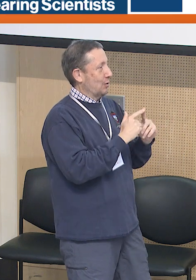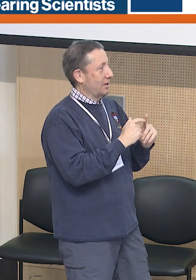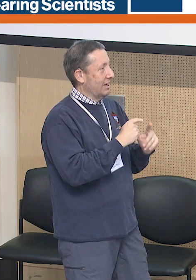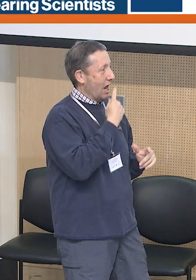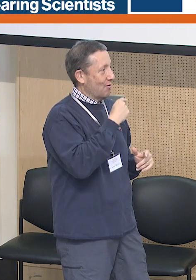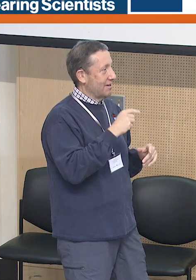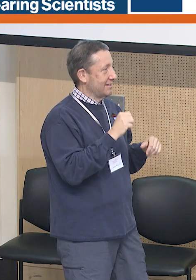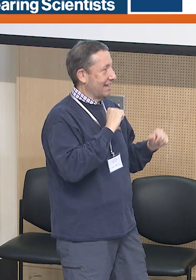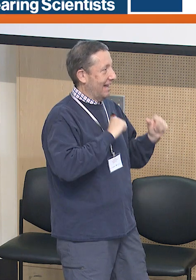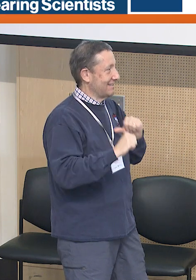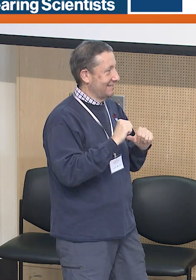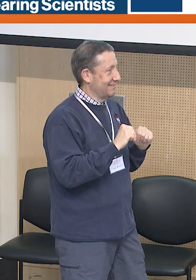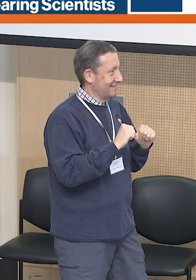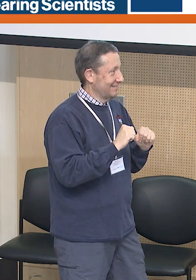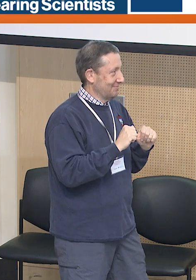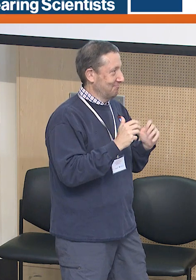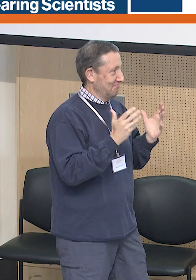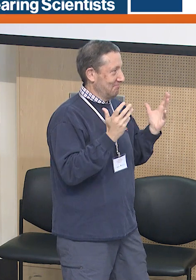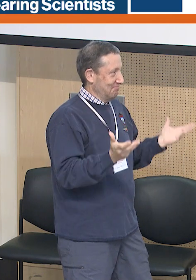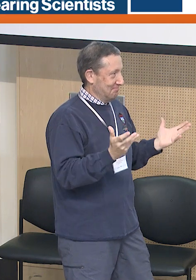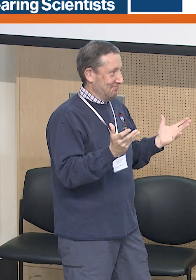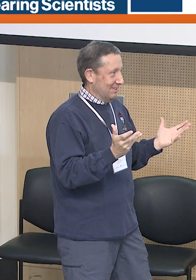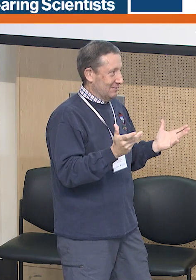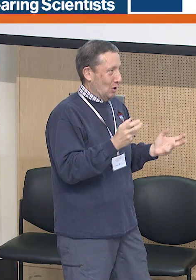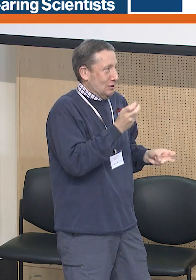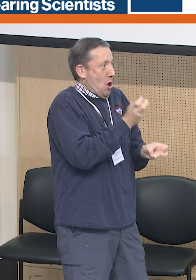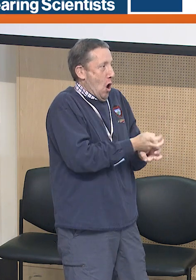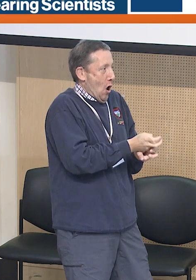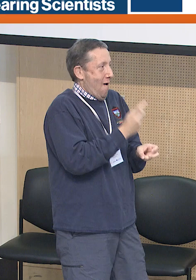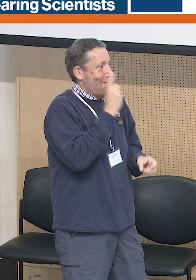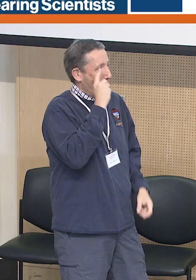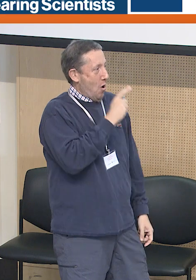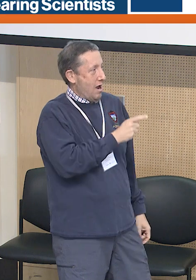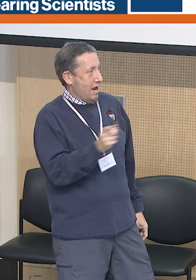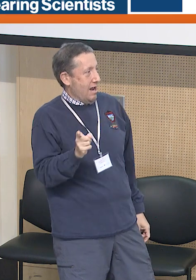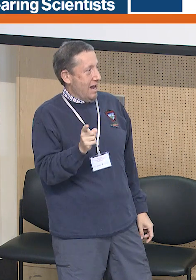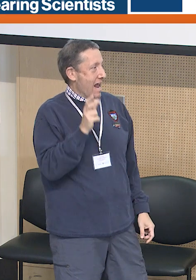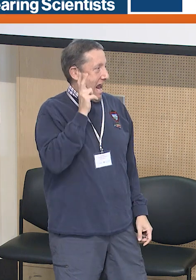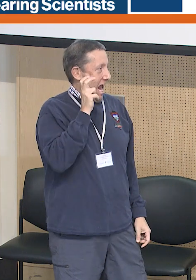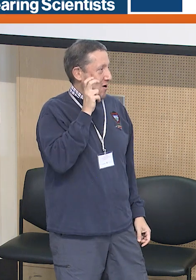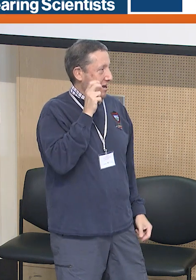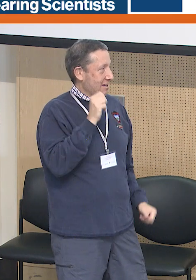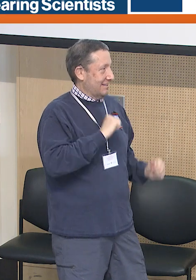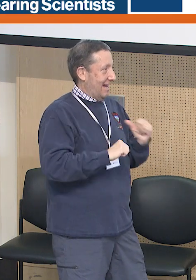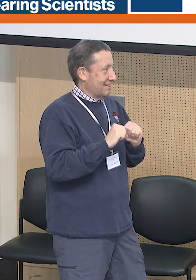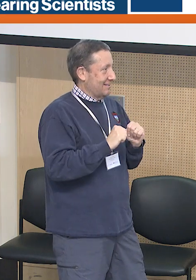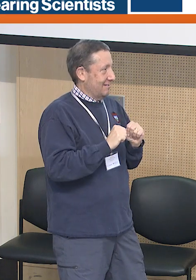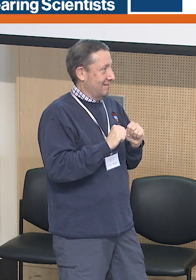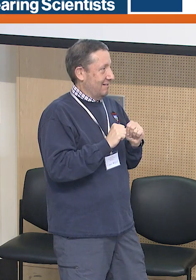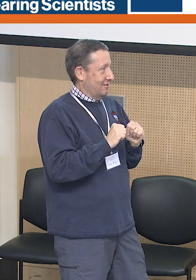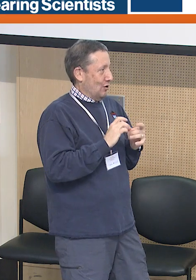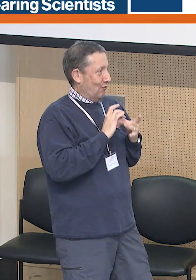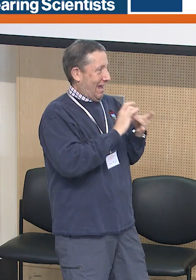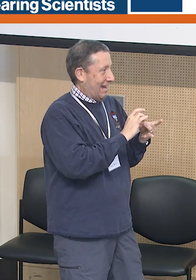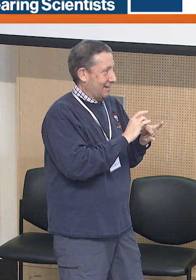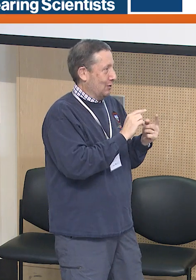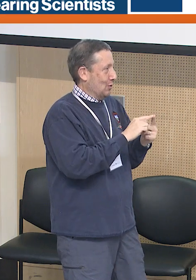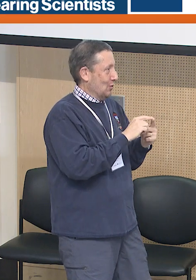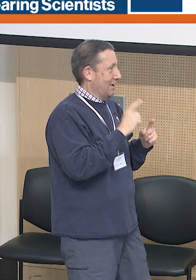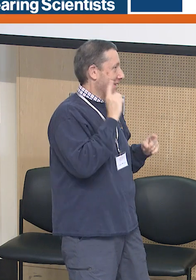As a Deaf scientist, how many are there compared to our hearing scientist peers? So, a lot of people are listening to science.